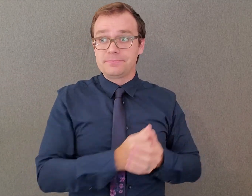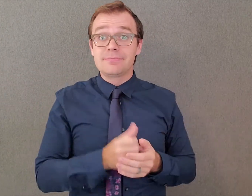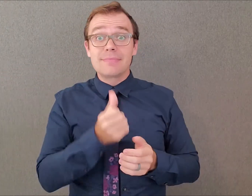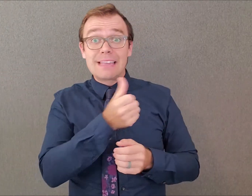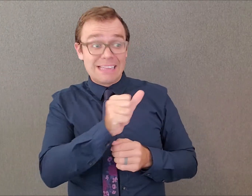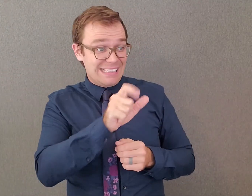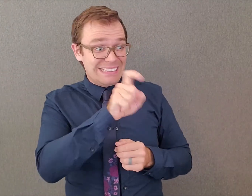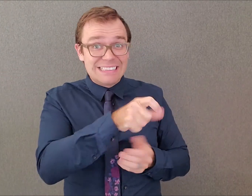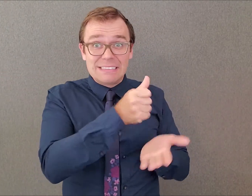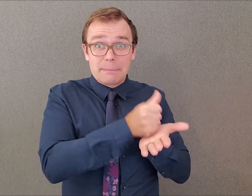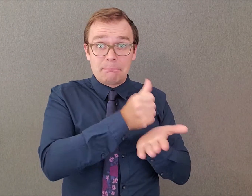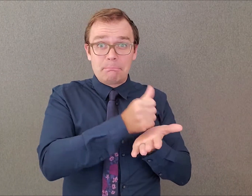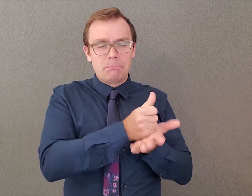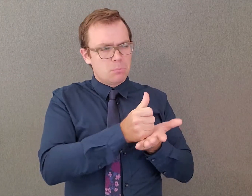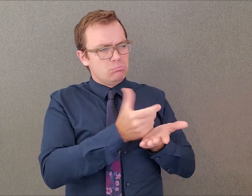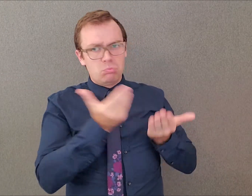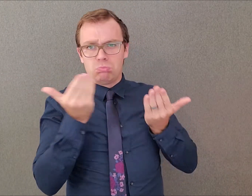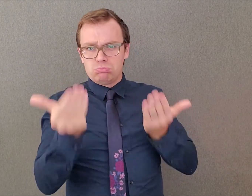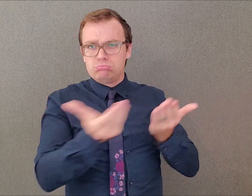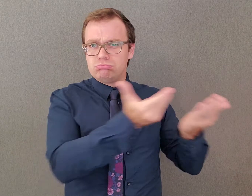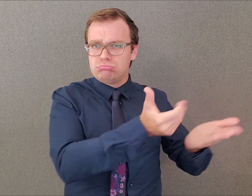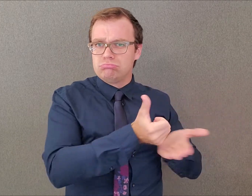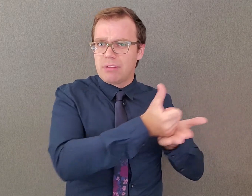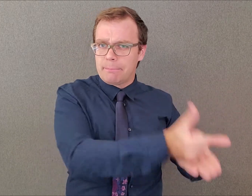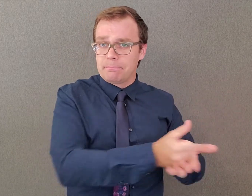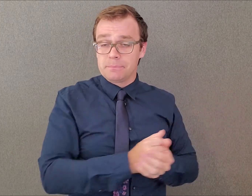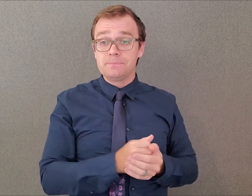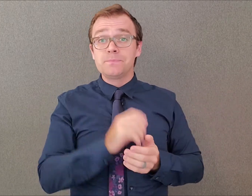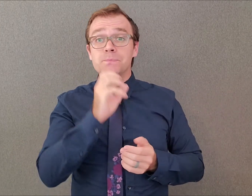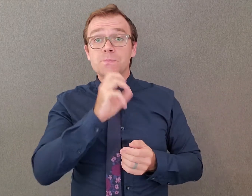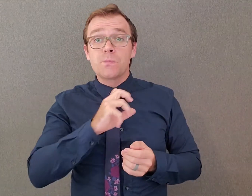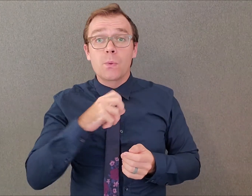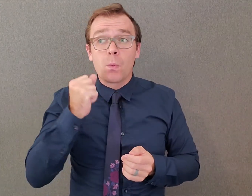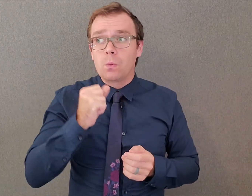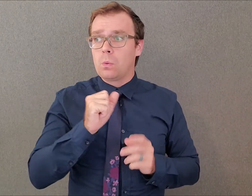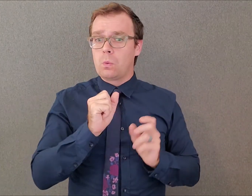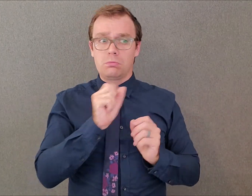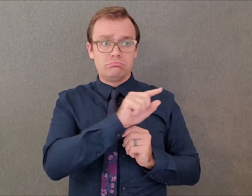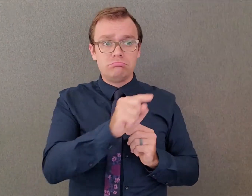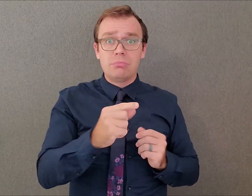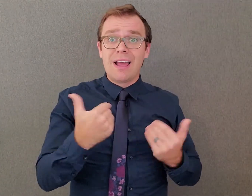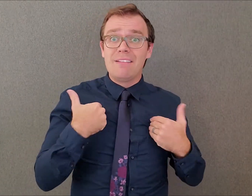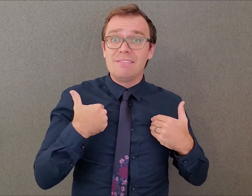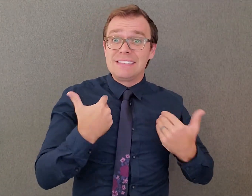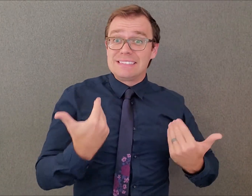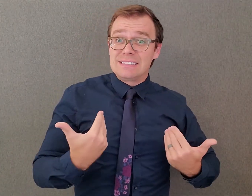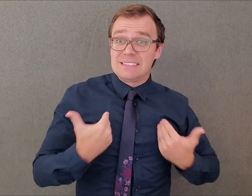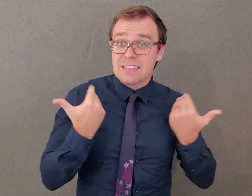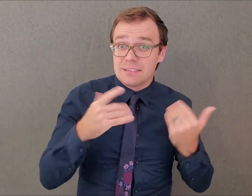Help anyone who may require special assistance. Elderly, families with young children,